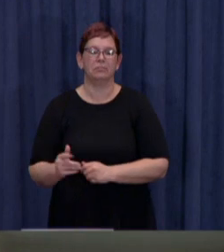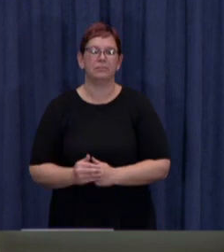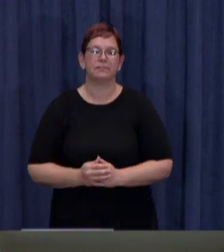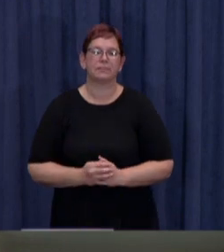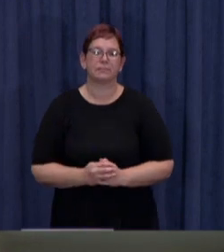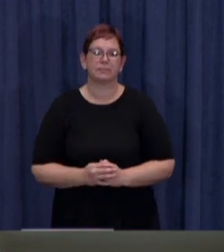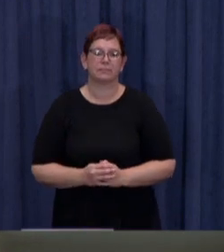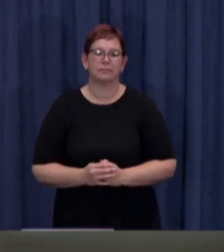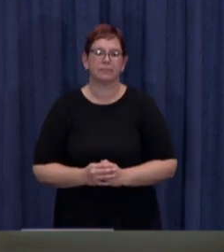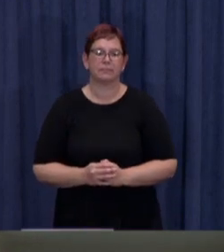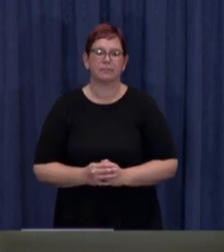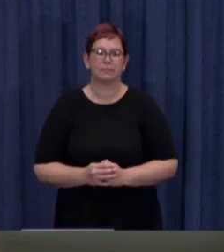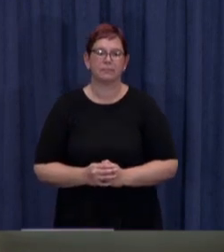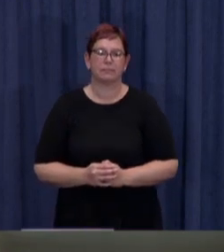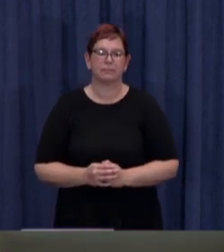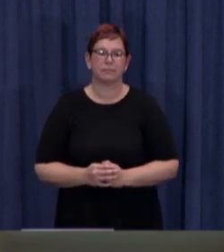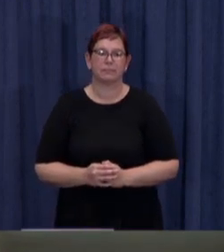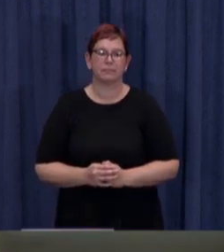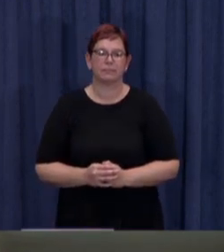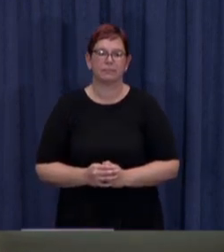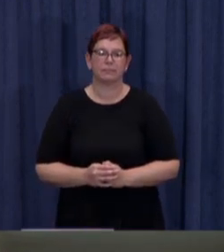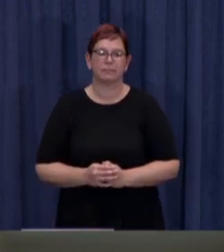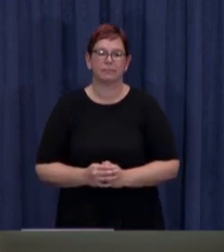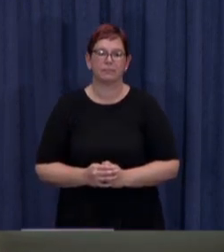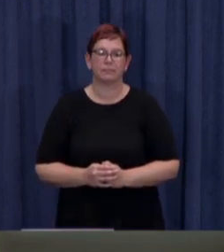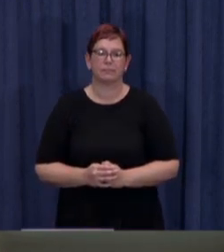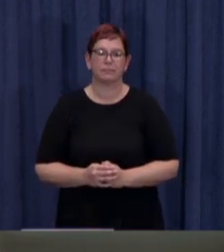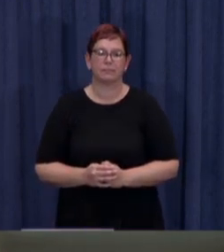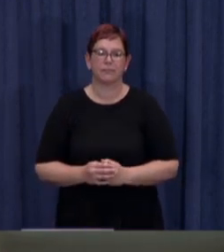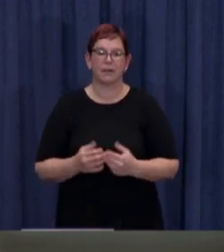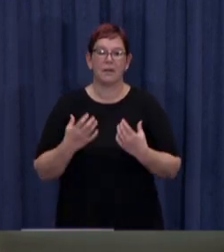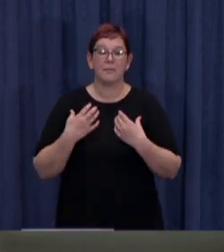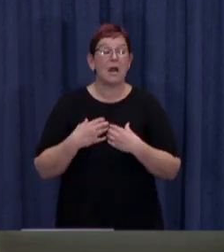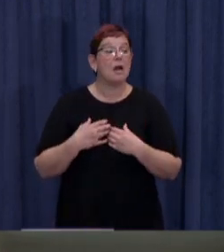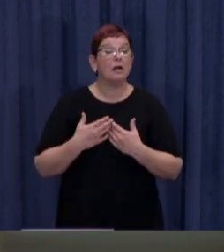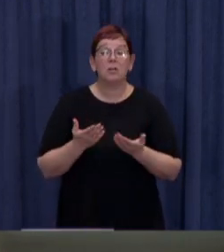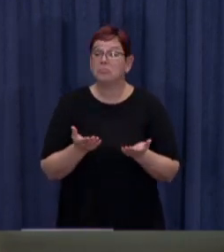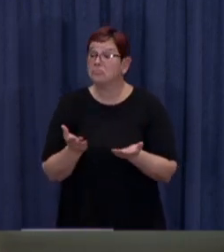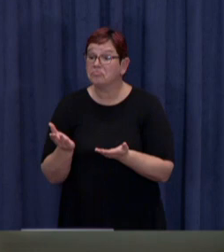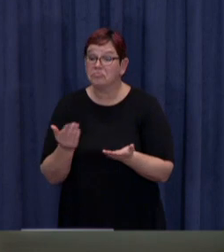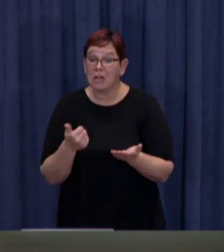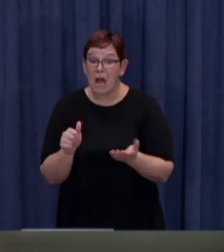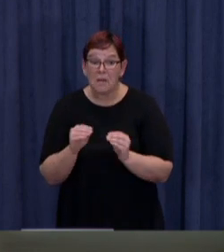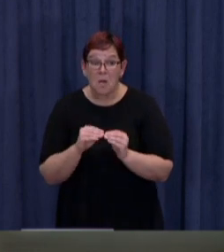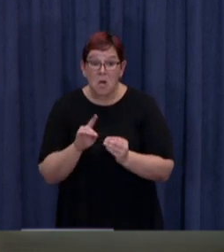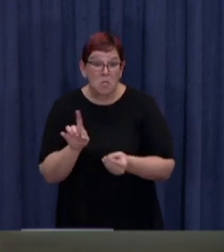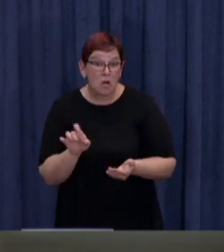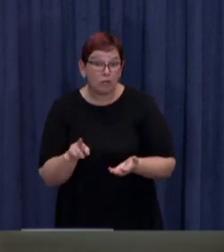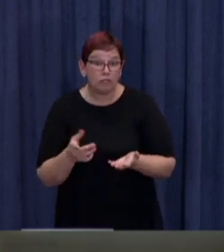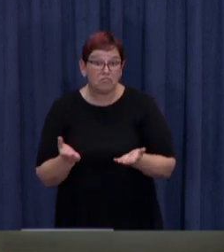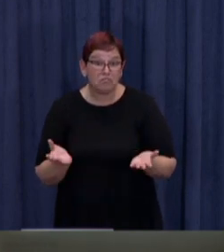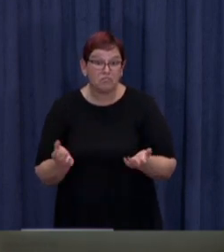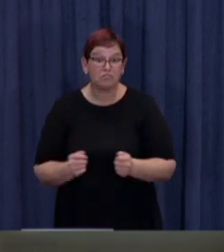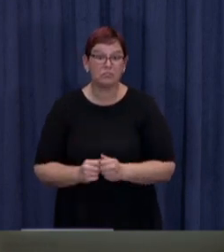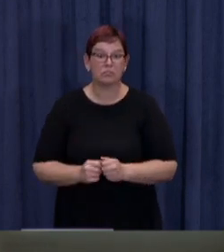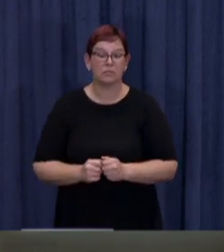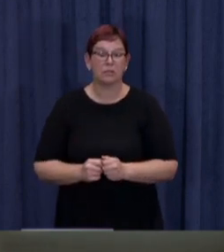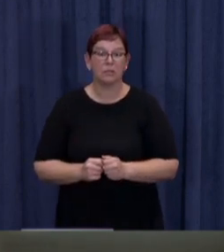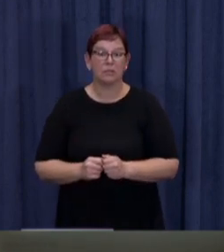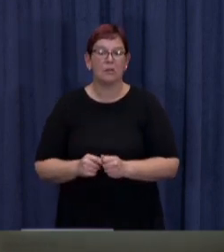anybody else Colin at Radio Canada's next just can you just repeat that well